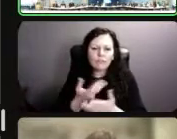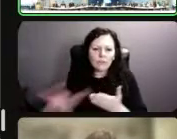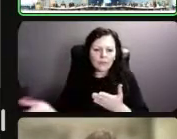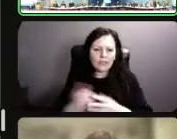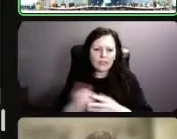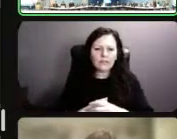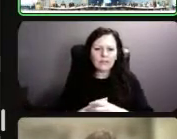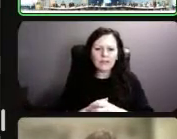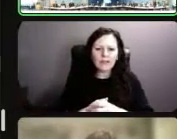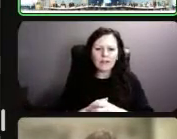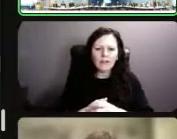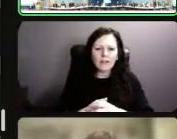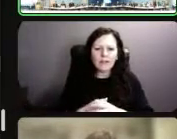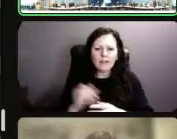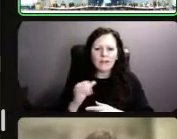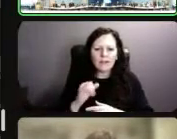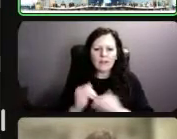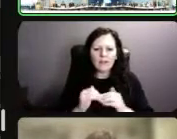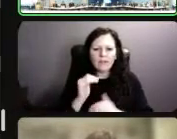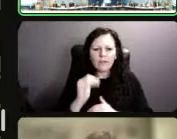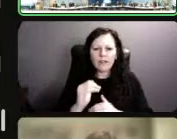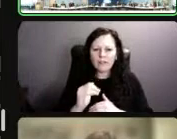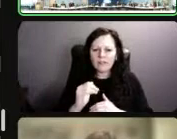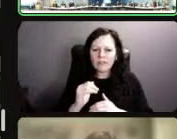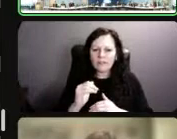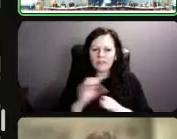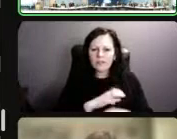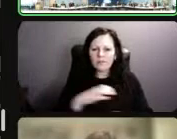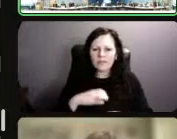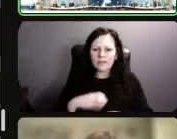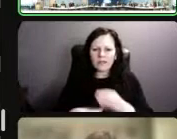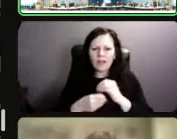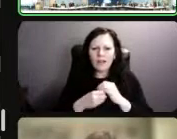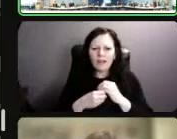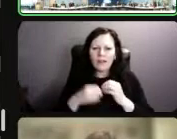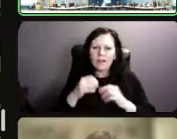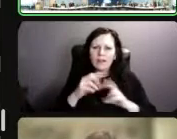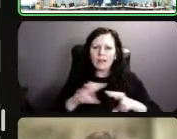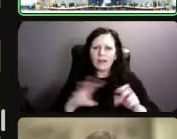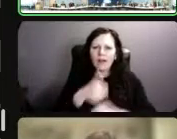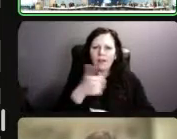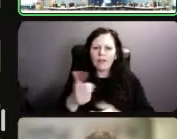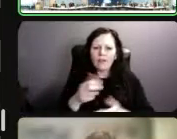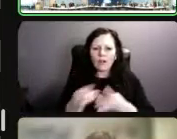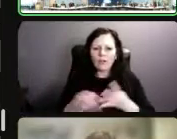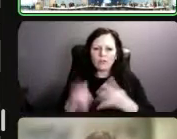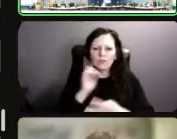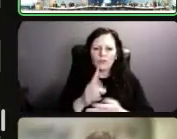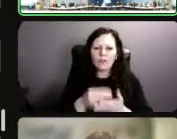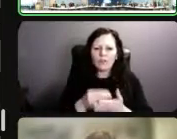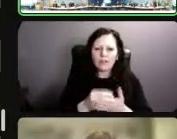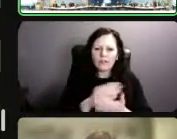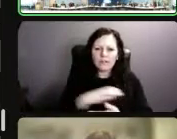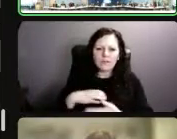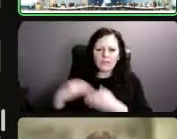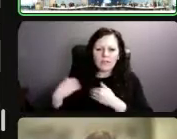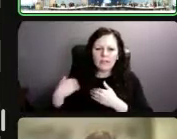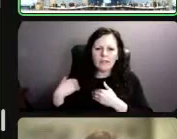PRESENT TO THE BRASS BANKS TO BE A LITTLE PREVIEW.